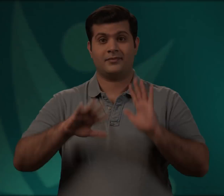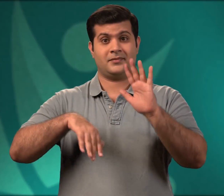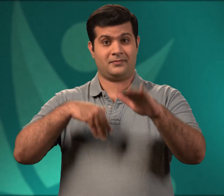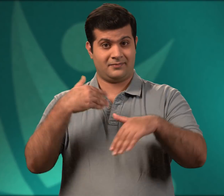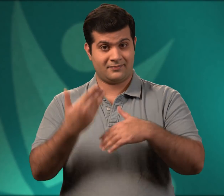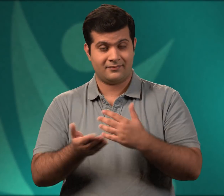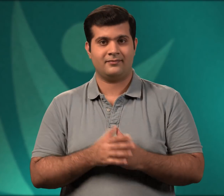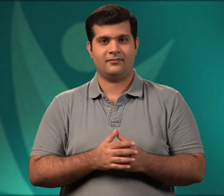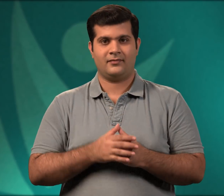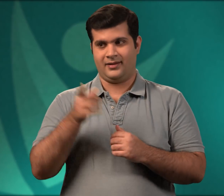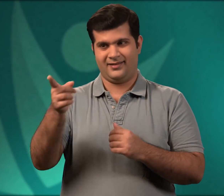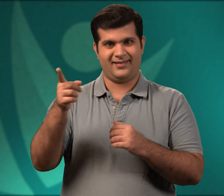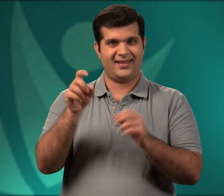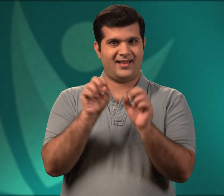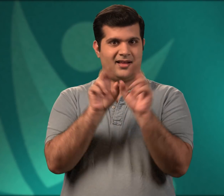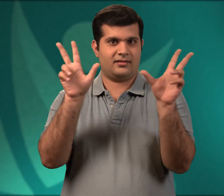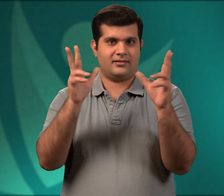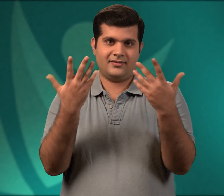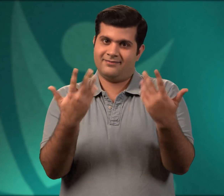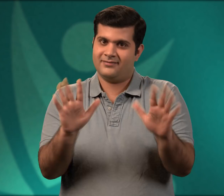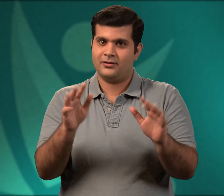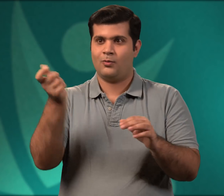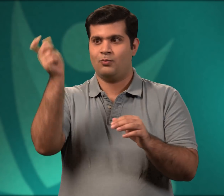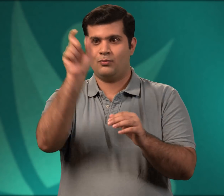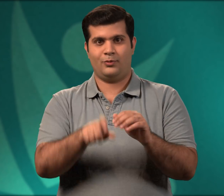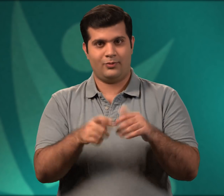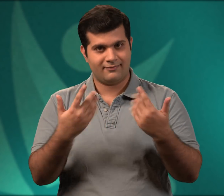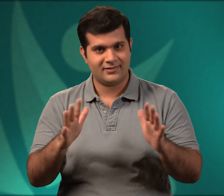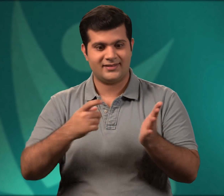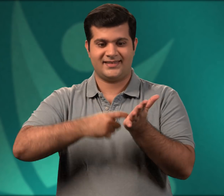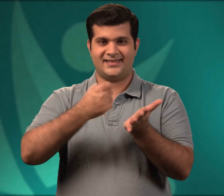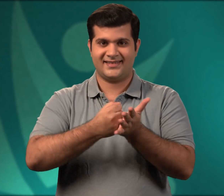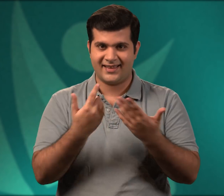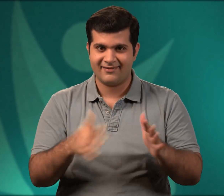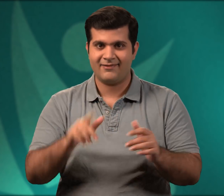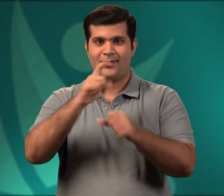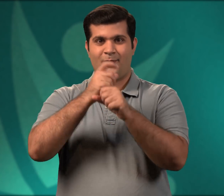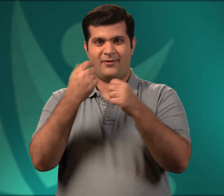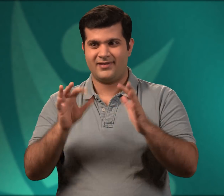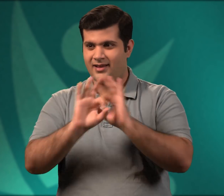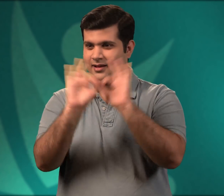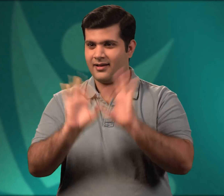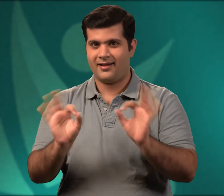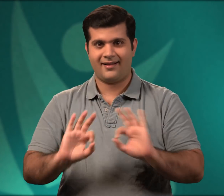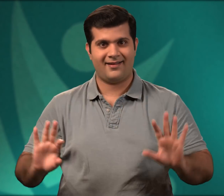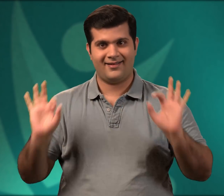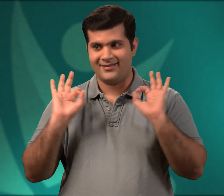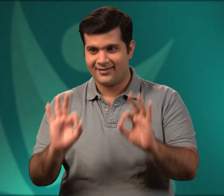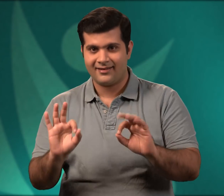YADI then set up its Board, completed it registration and created their logo as well.